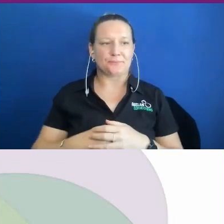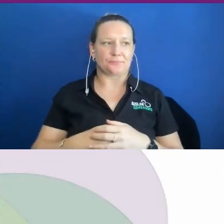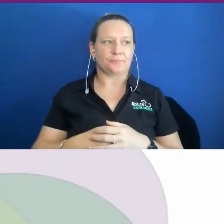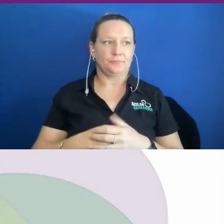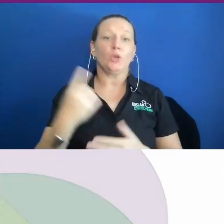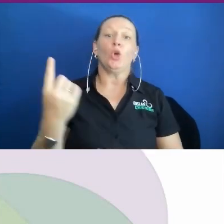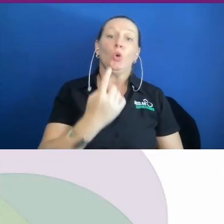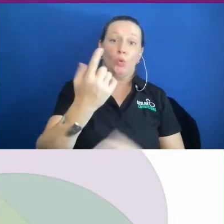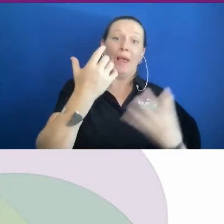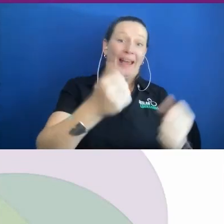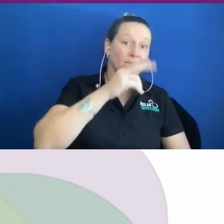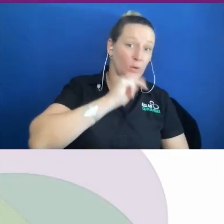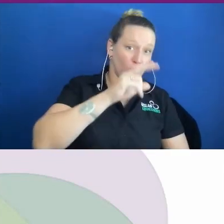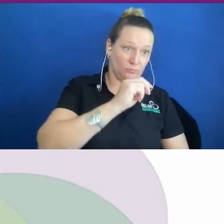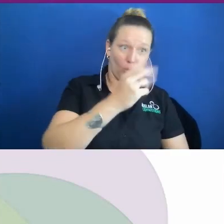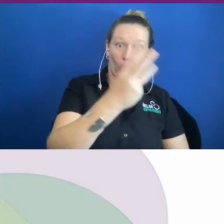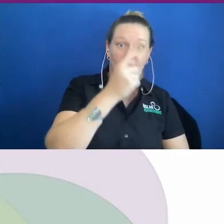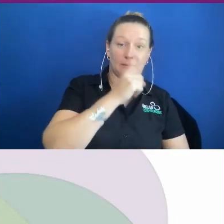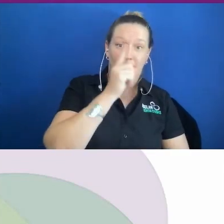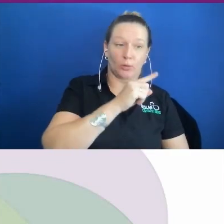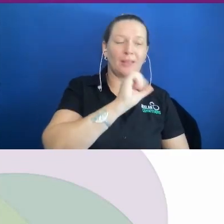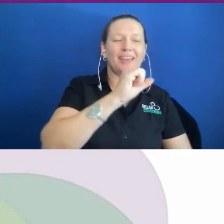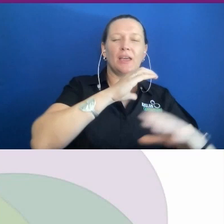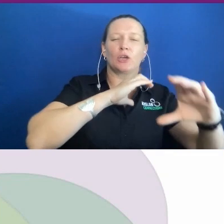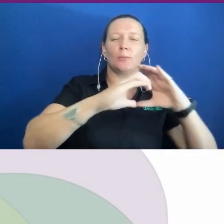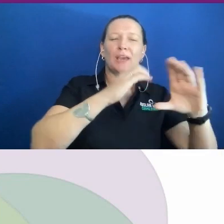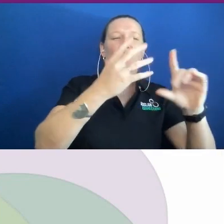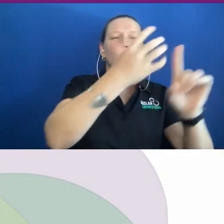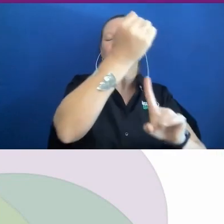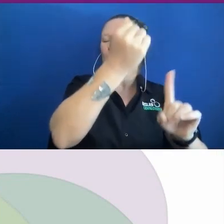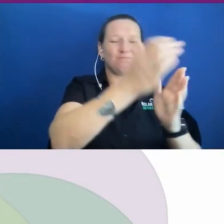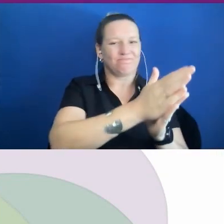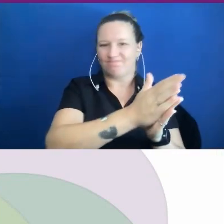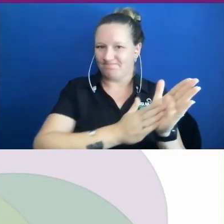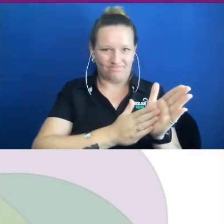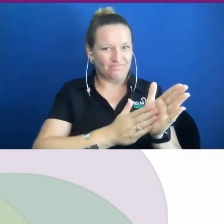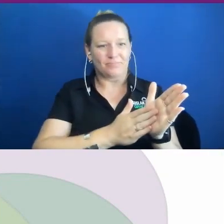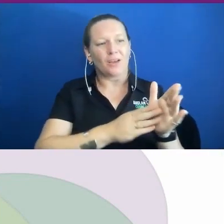group. Communication milestones were often delayed and most individuals had complex and co-occurring